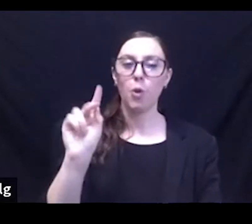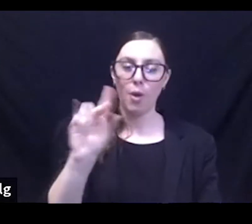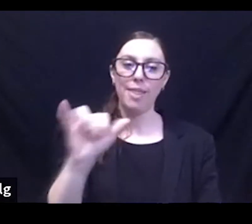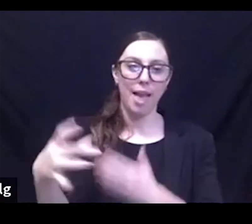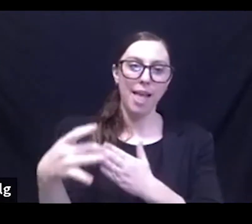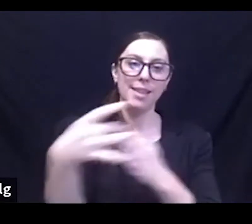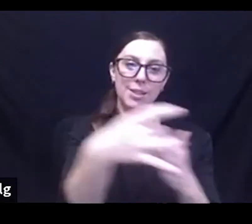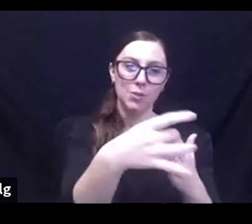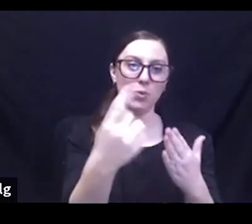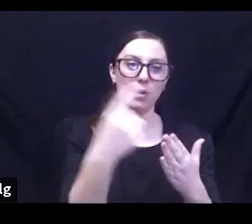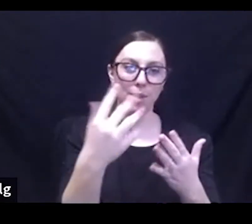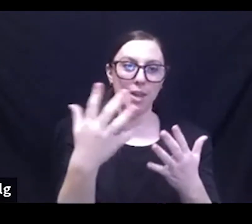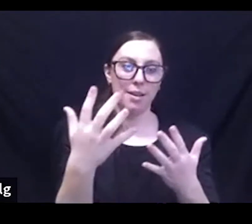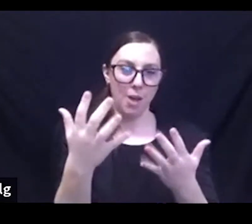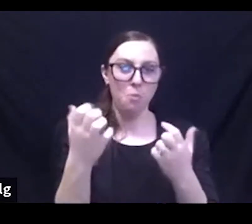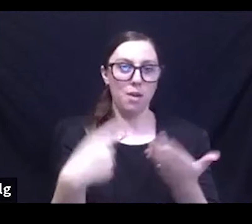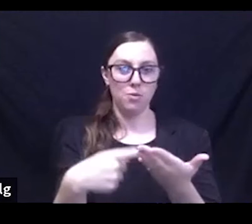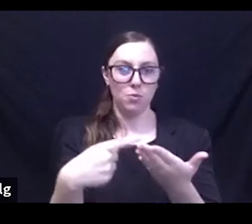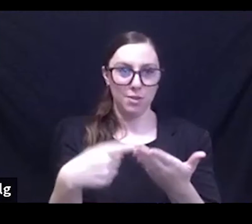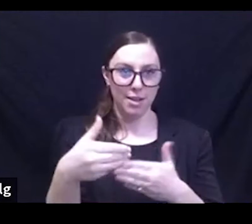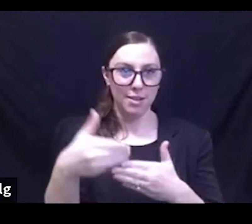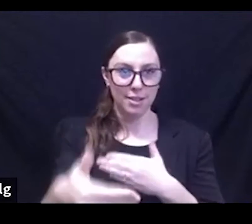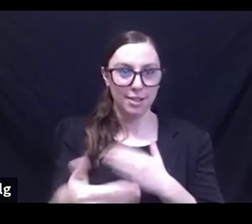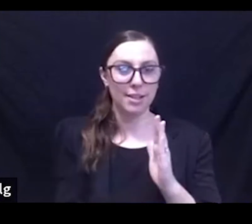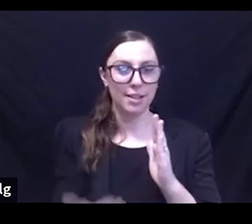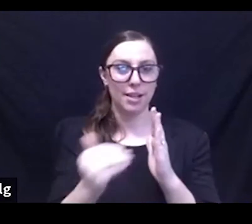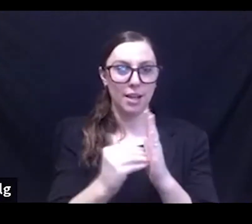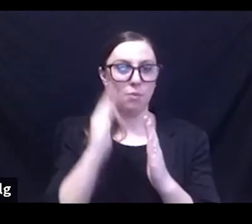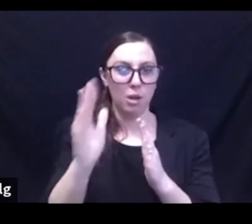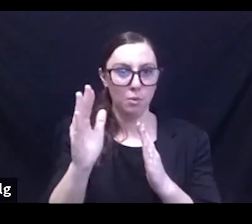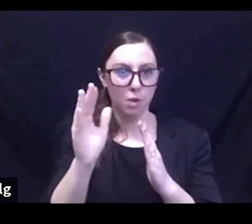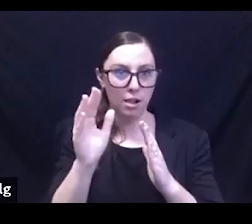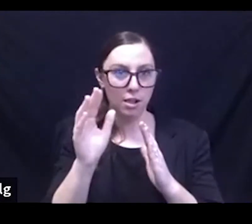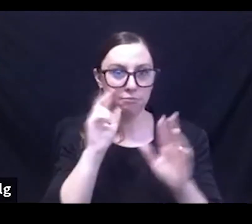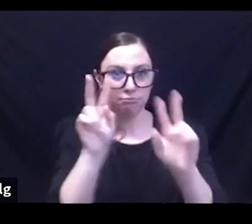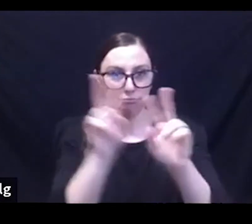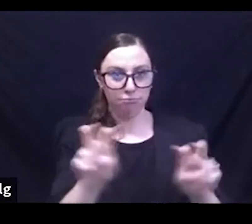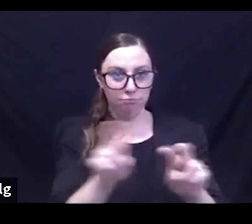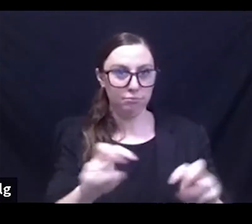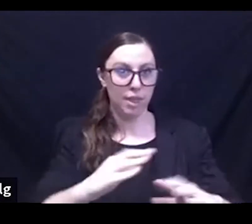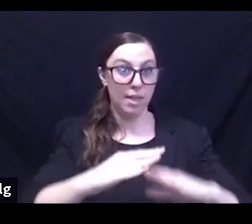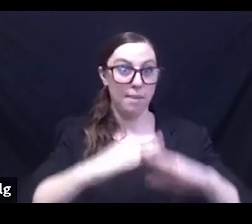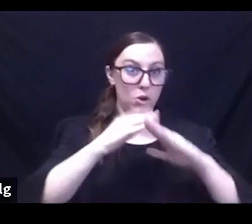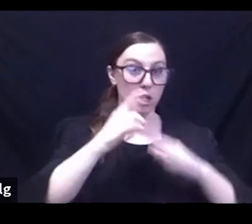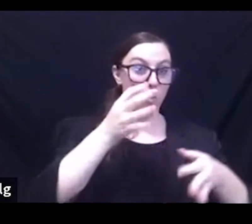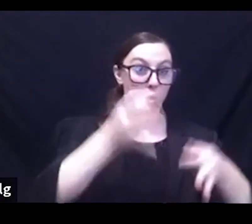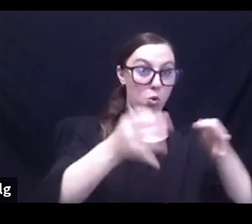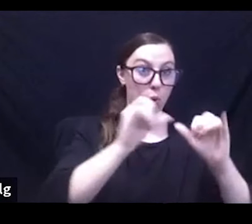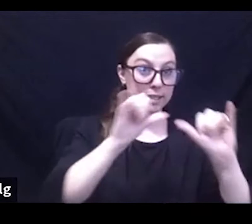something I was actually going to turn to because, as we said, we'll look at the barriers on both the court system but also health care.